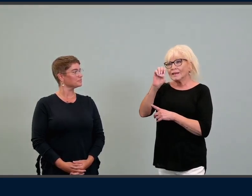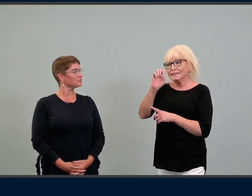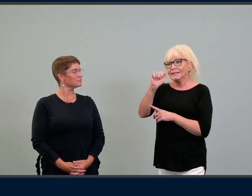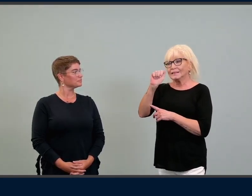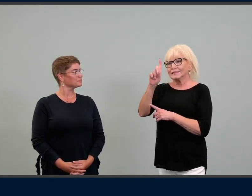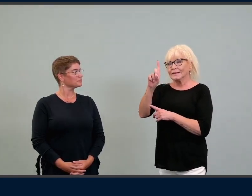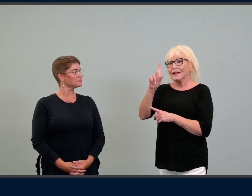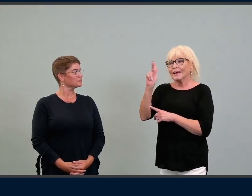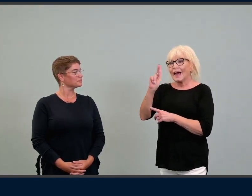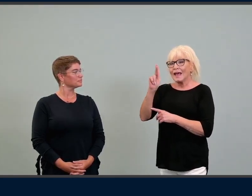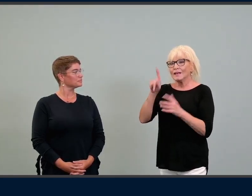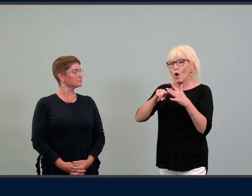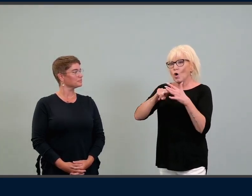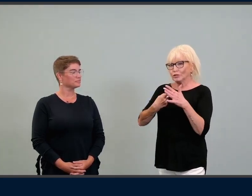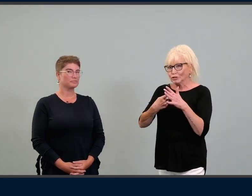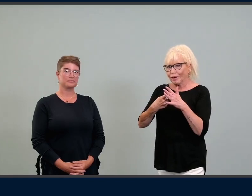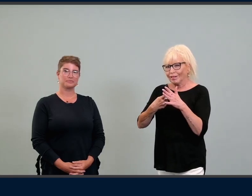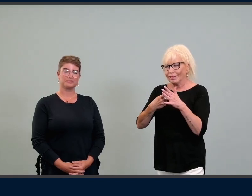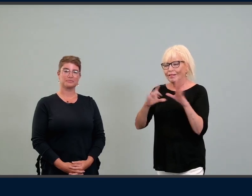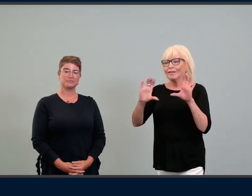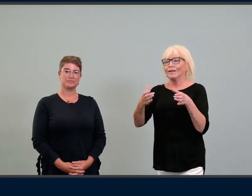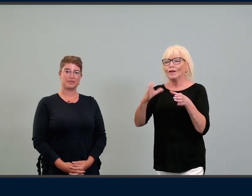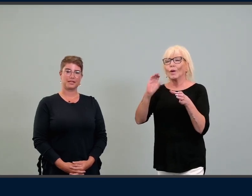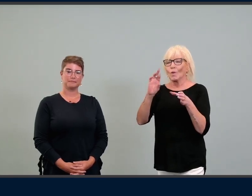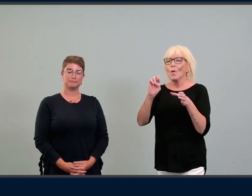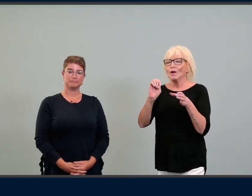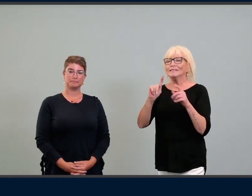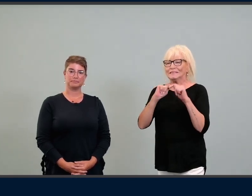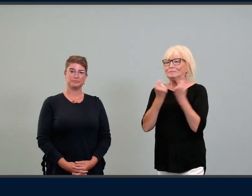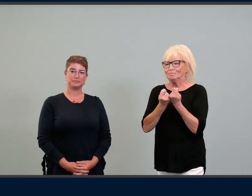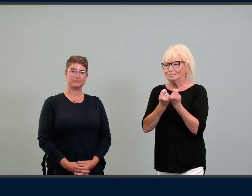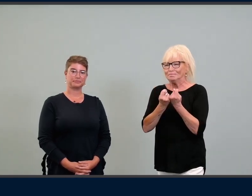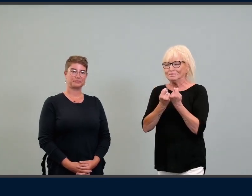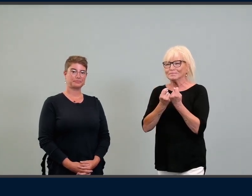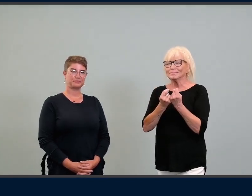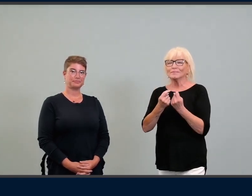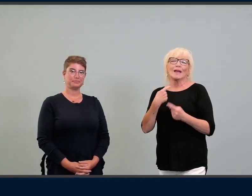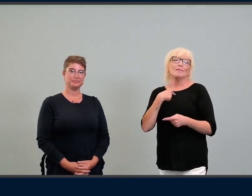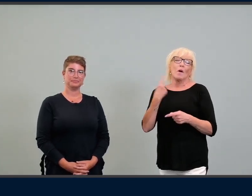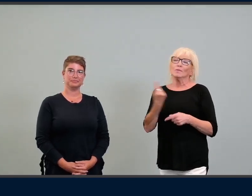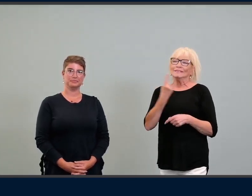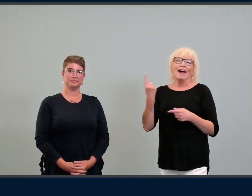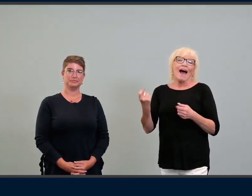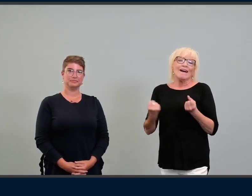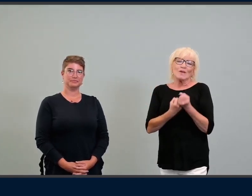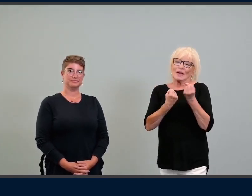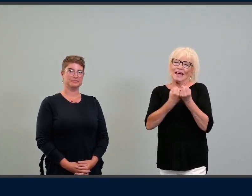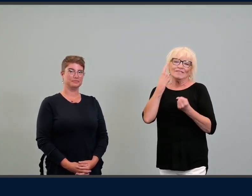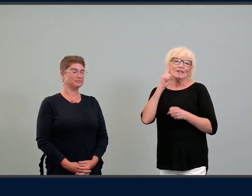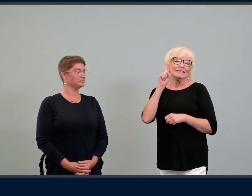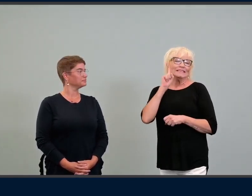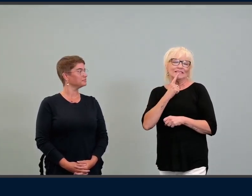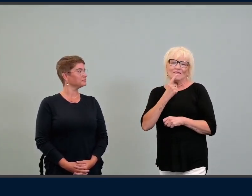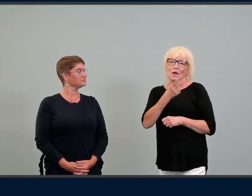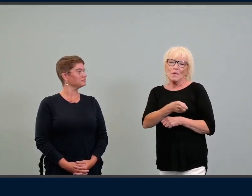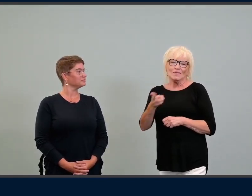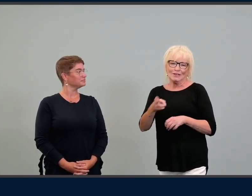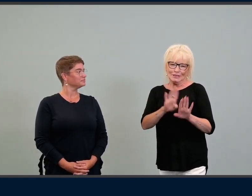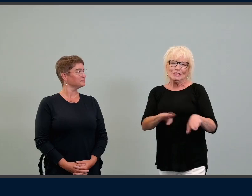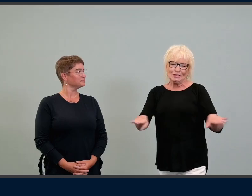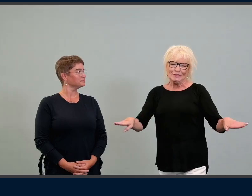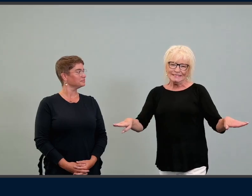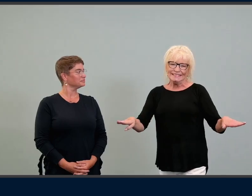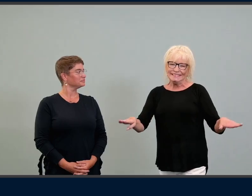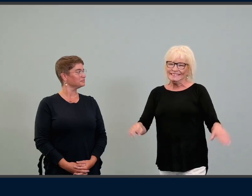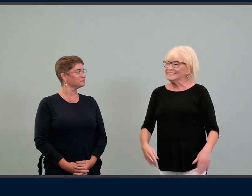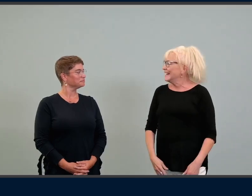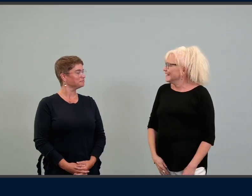member of the LEAD-K core team. And I'm always an advocate for deaf and hard of hearing children.